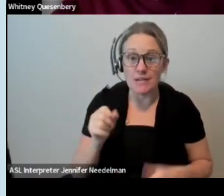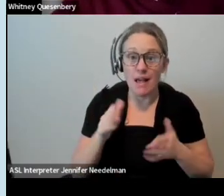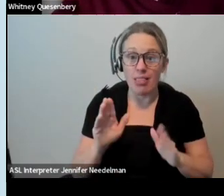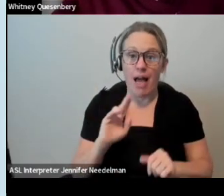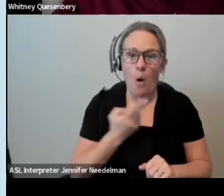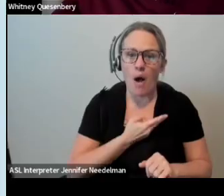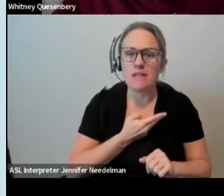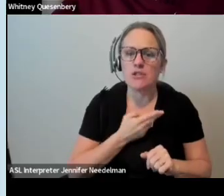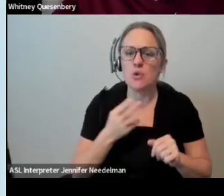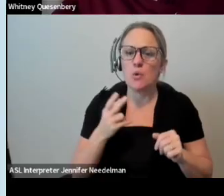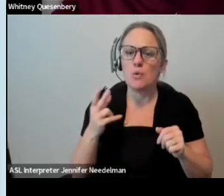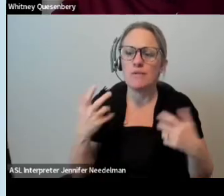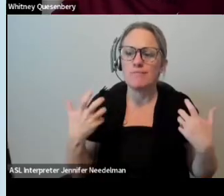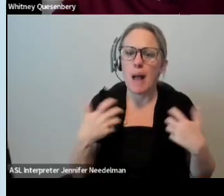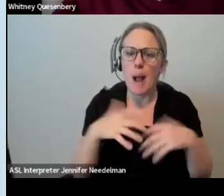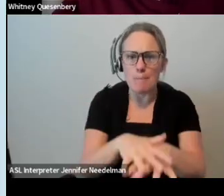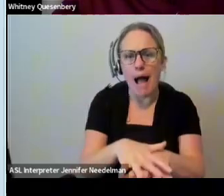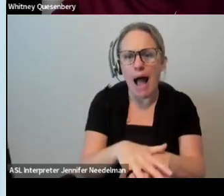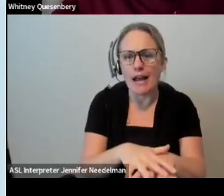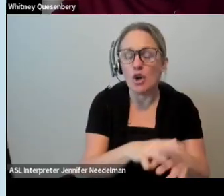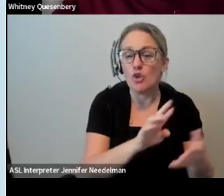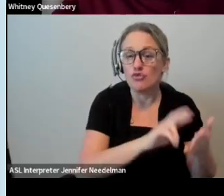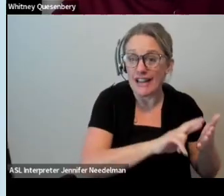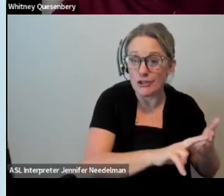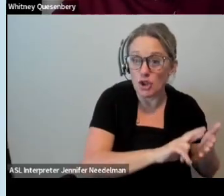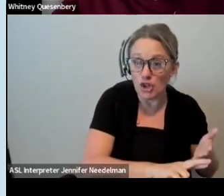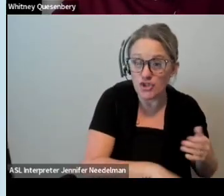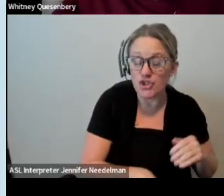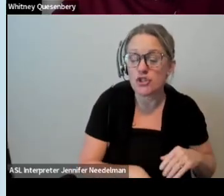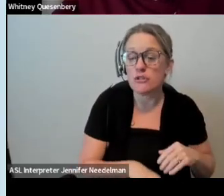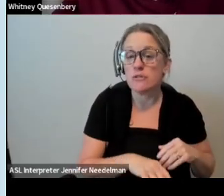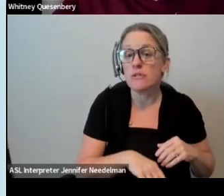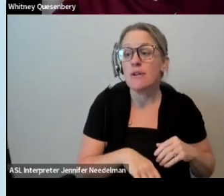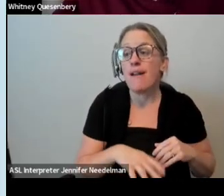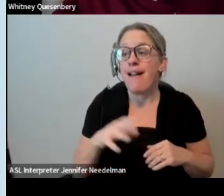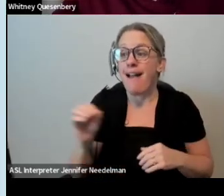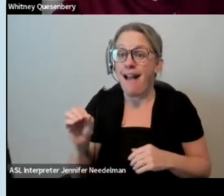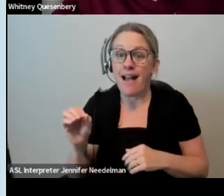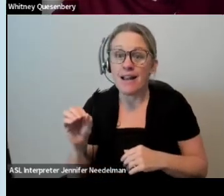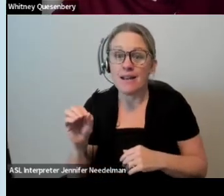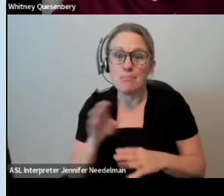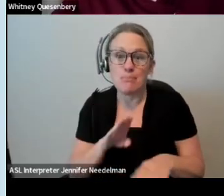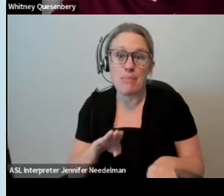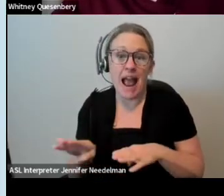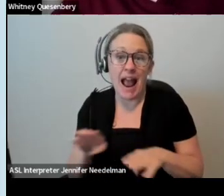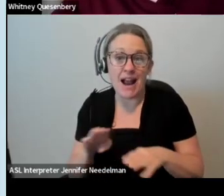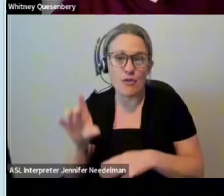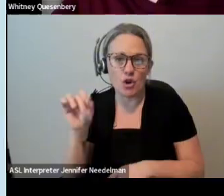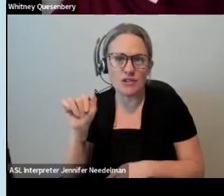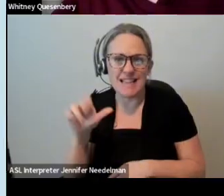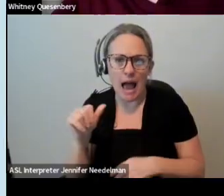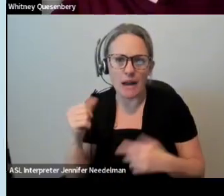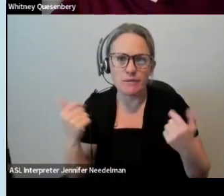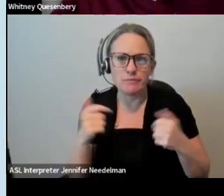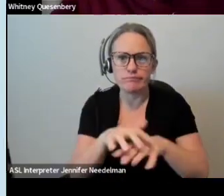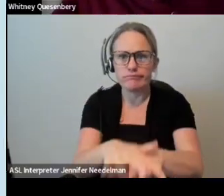that we know about our audience, demographic and behavioral data, into a story that represents different types of people.